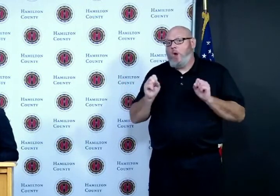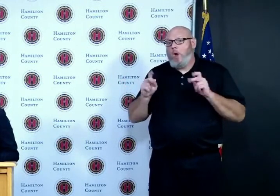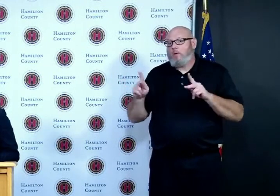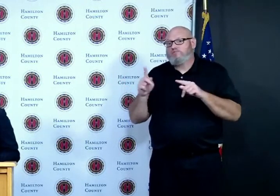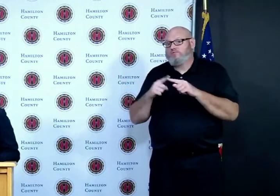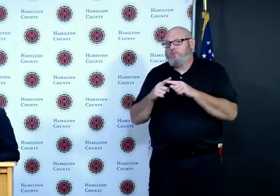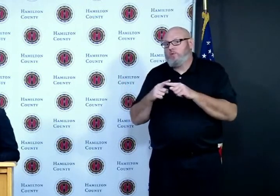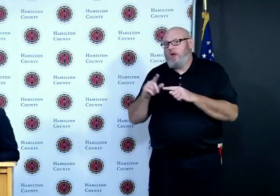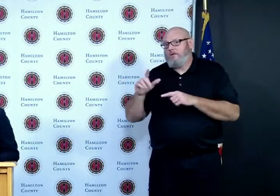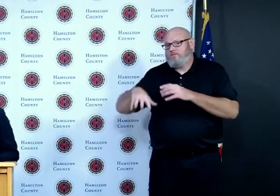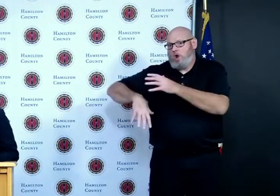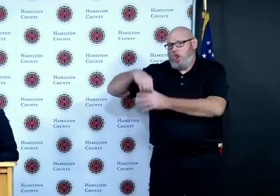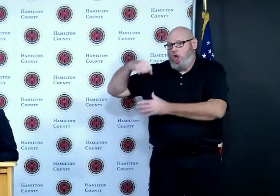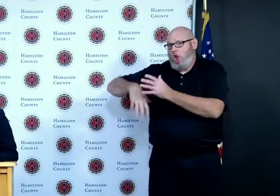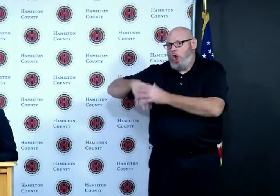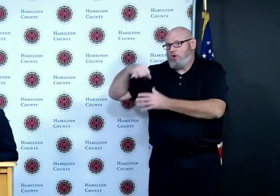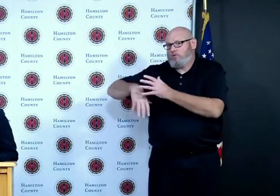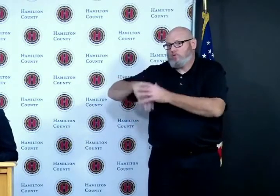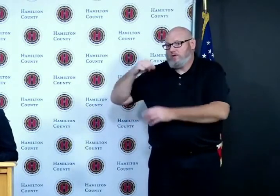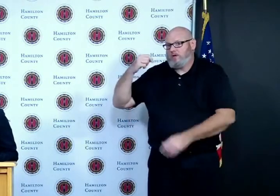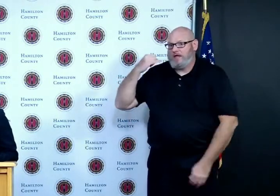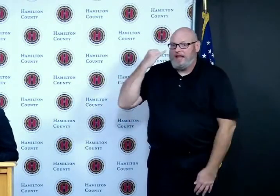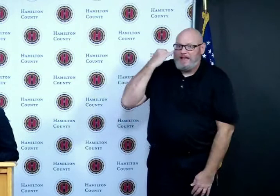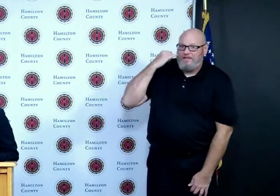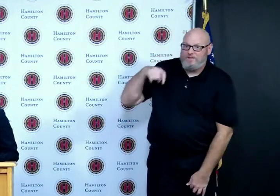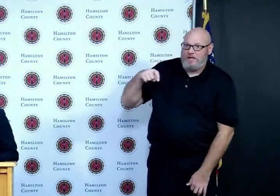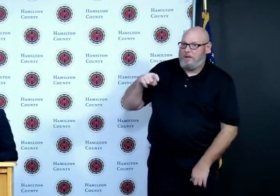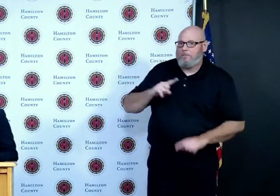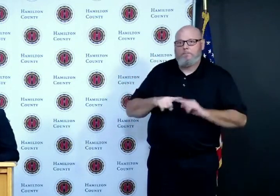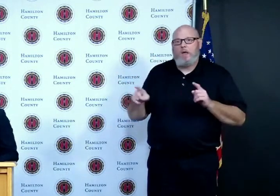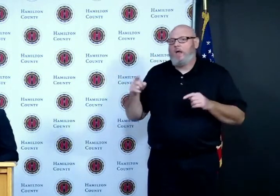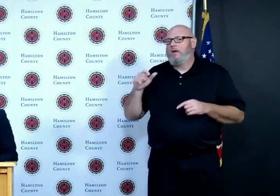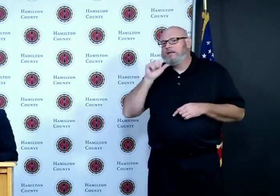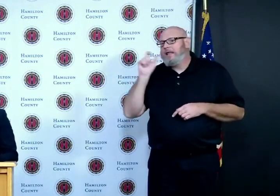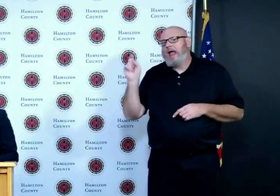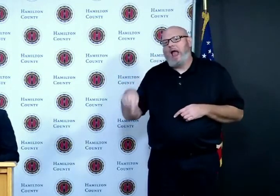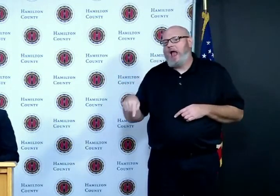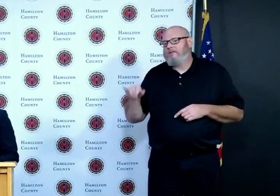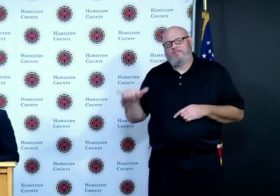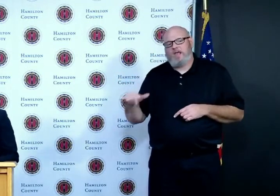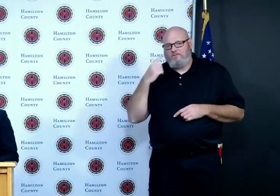we did not need to use the lottery for either round so any business that met our eligibility